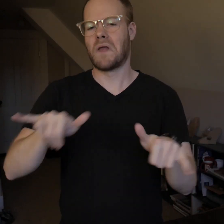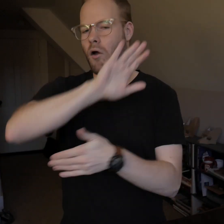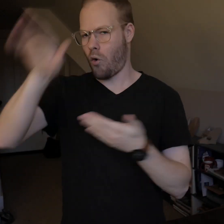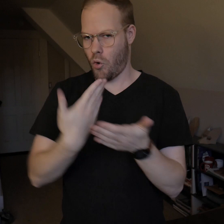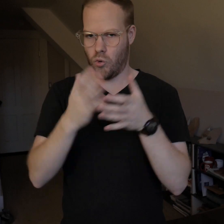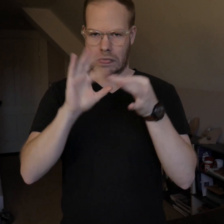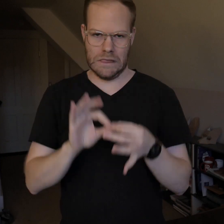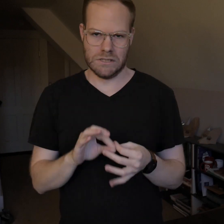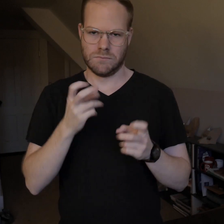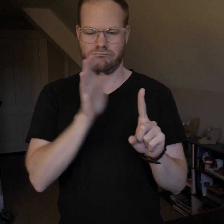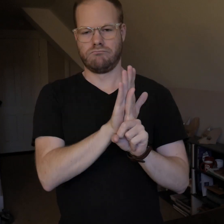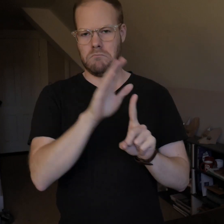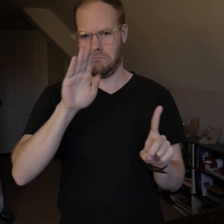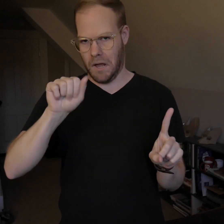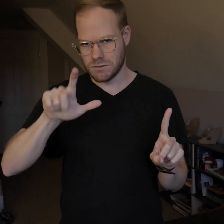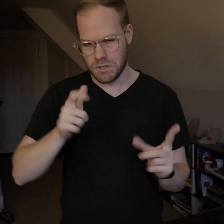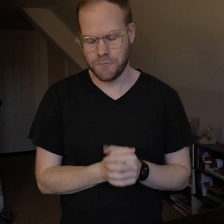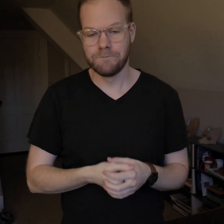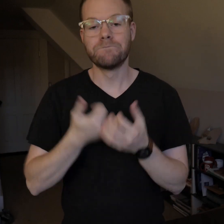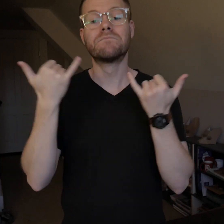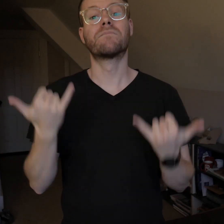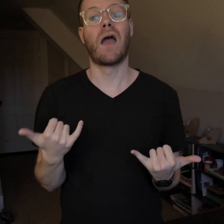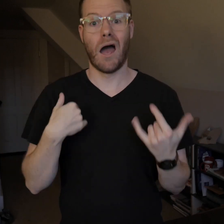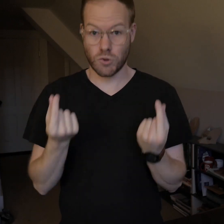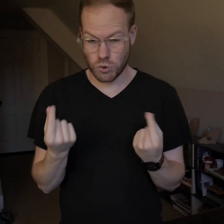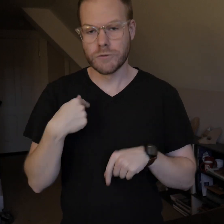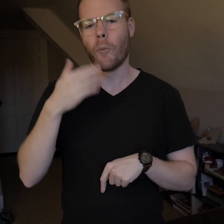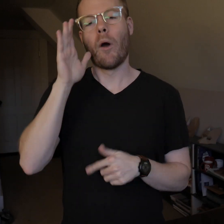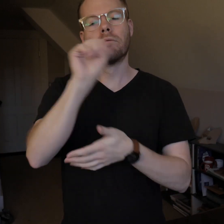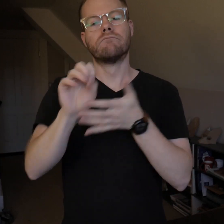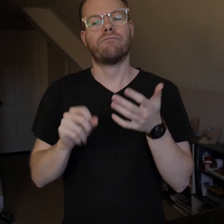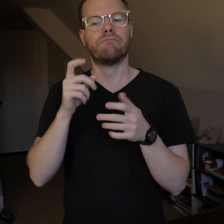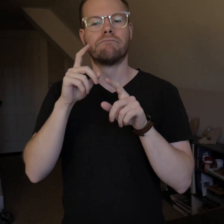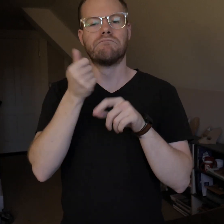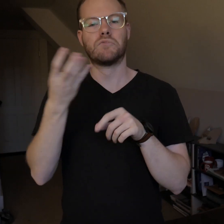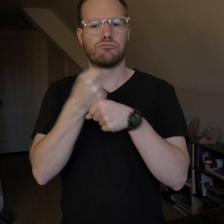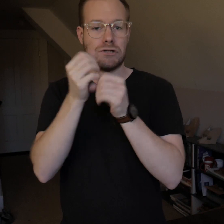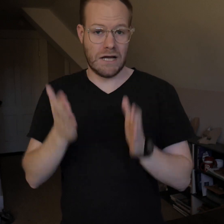That’s all of the links specifically related to BASL. Now I’m going to recommend a few creators.